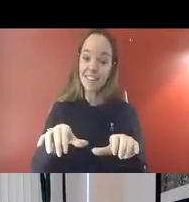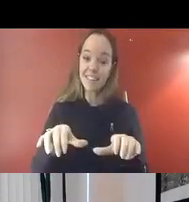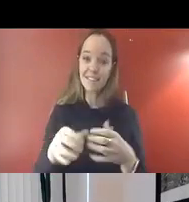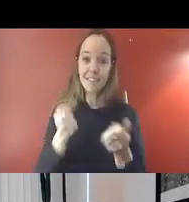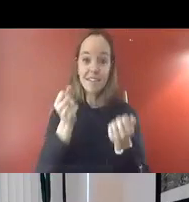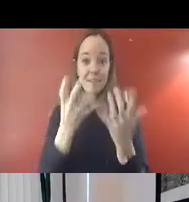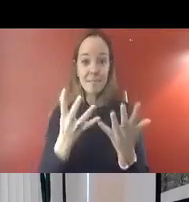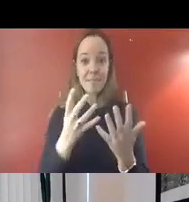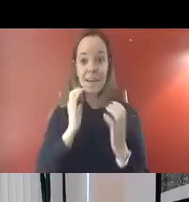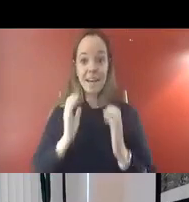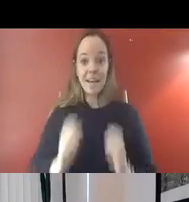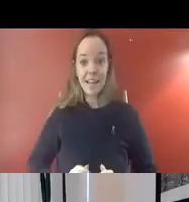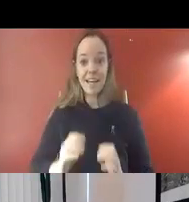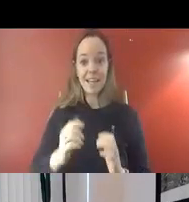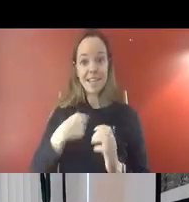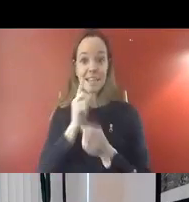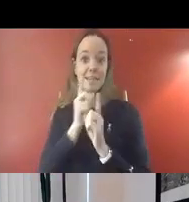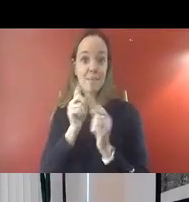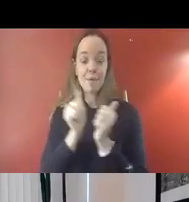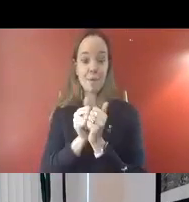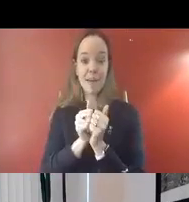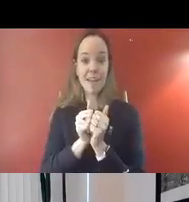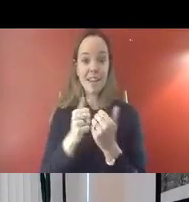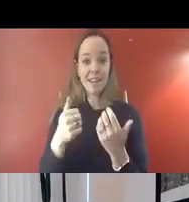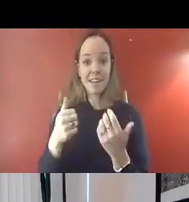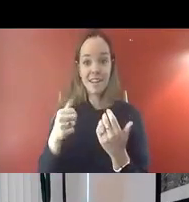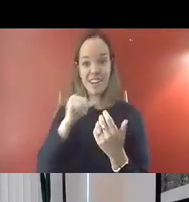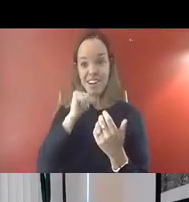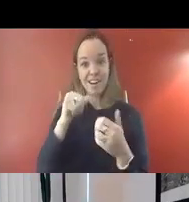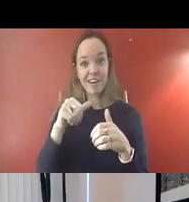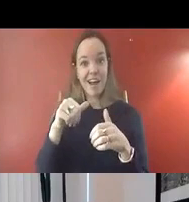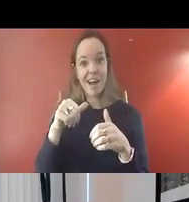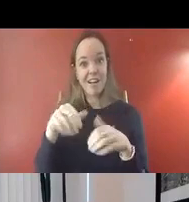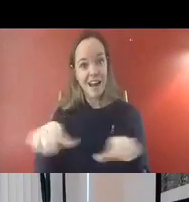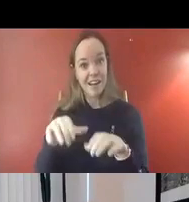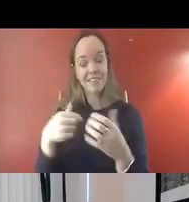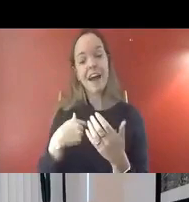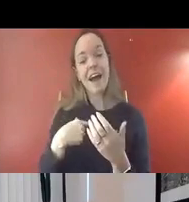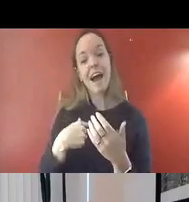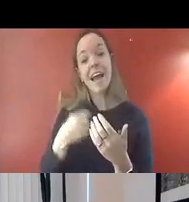them gently you know what are the basic week that aren't active. And if I ask fundamental them gently you know what are the basic rules about owning a dog they would say, fundamental "Well you have to walk them everyday." And rules about owning a dog they would say,